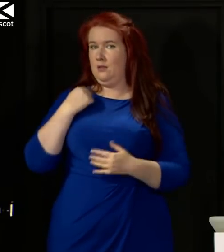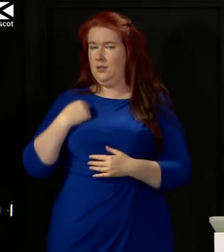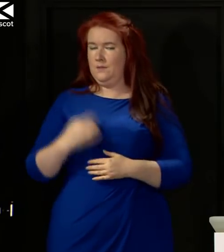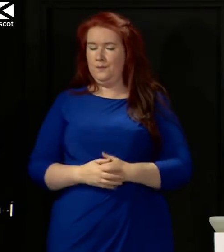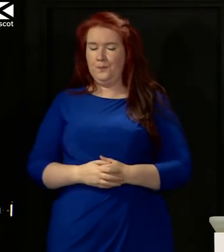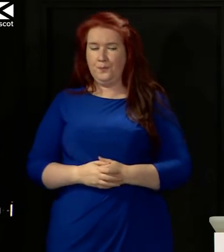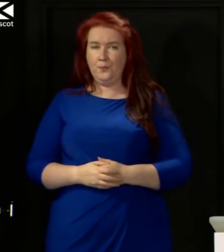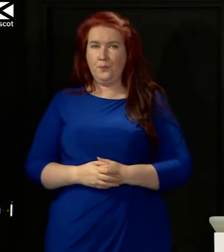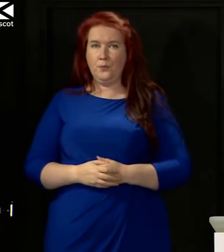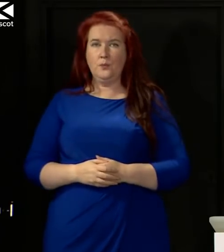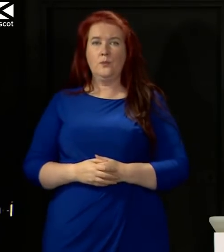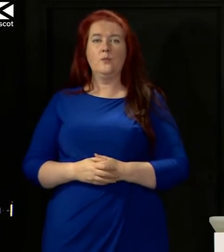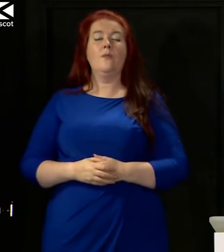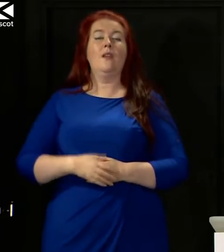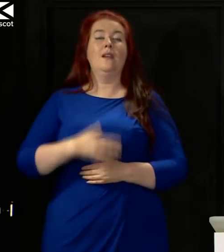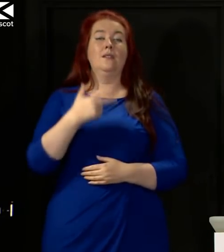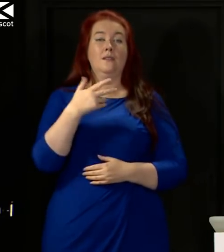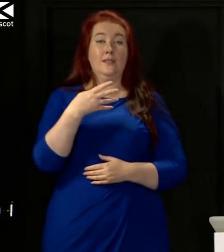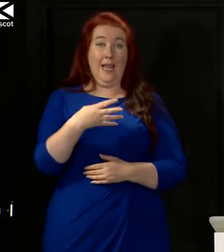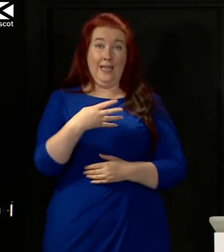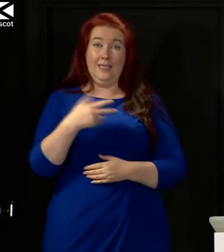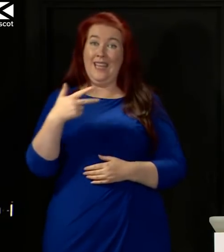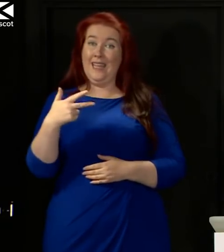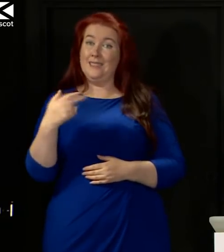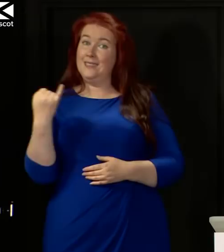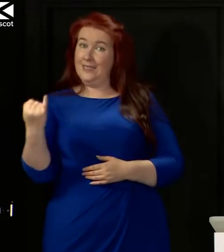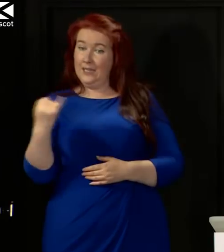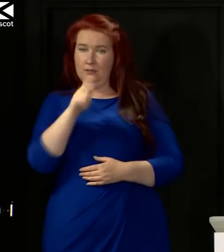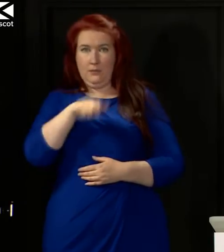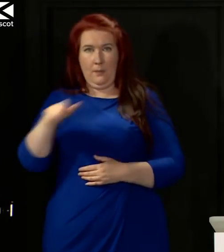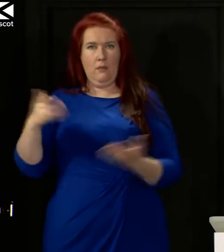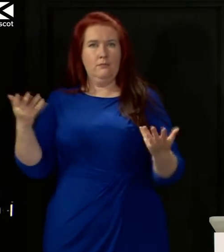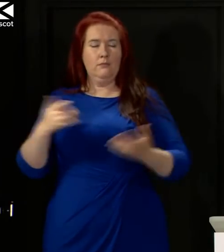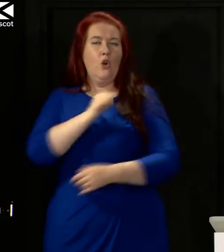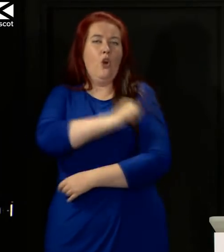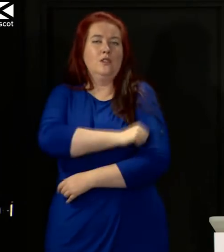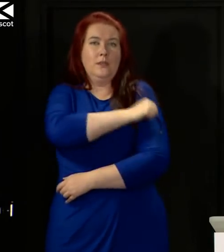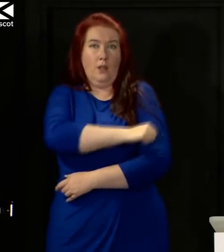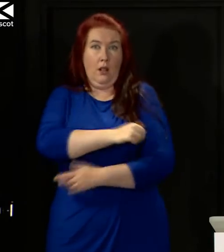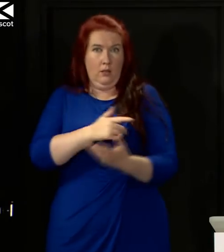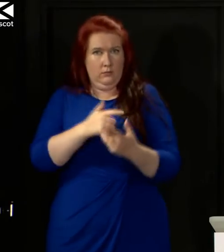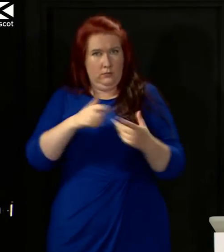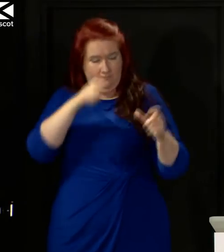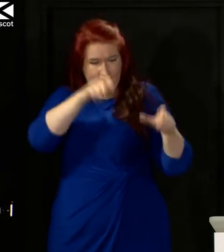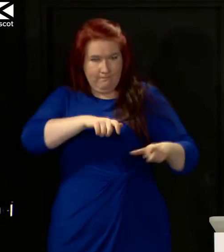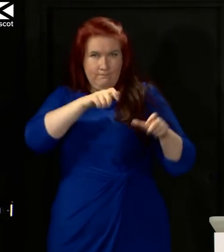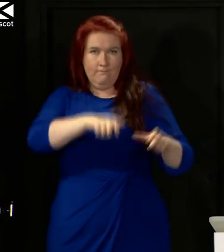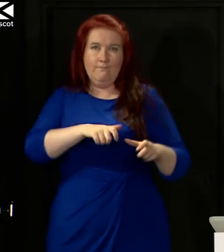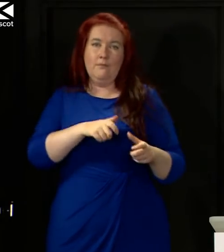A total of 986 patients are in hospital with confirmed or suspected COVID-19. Now, that